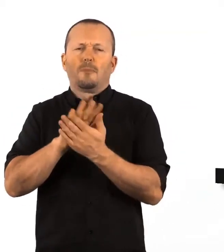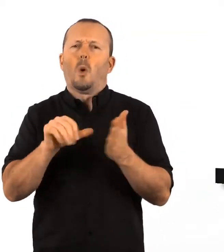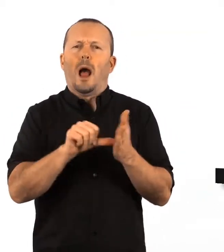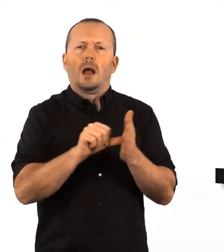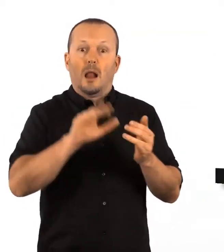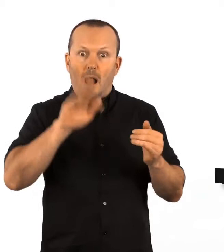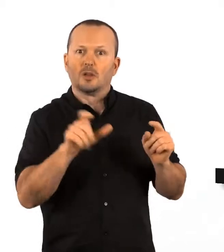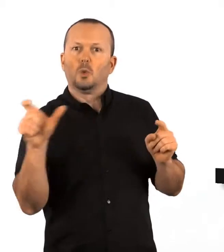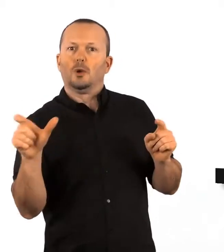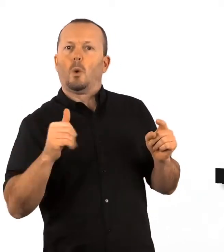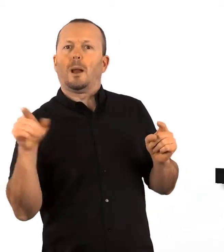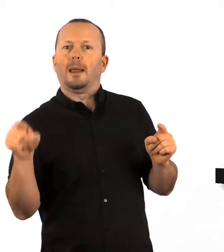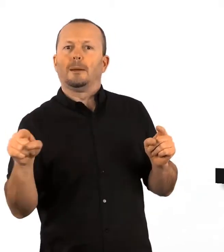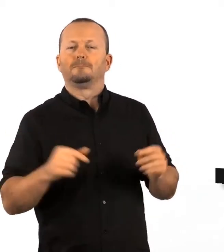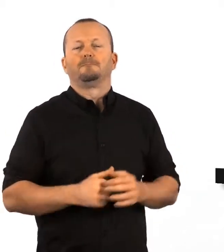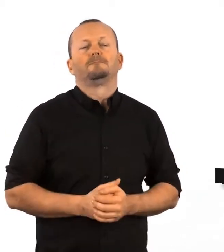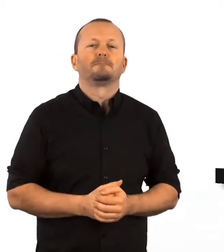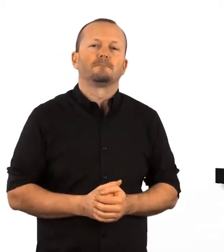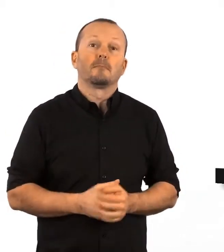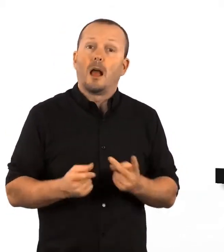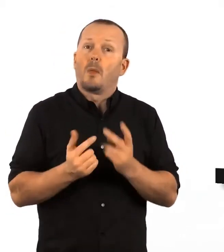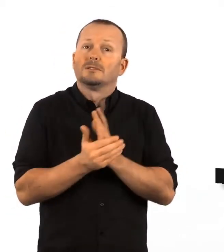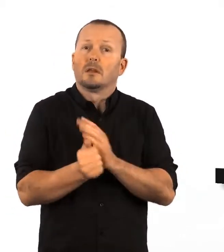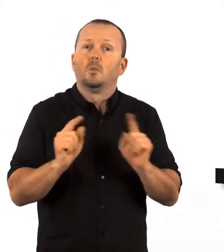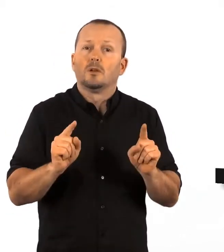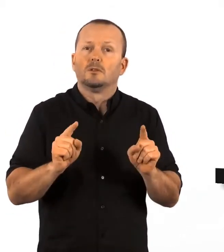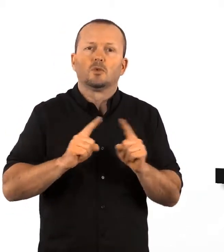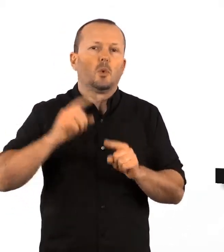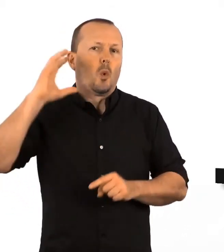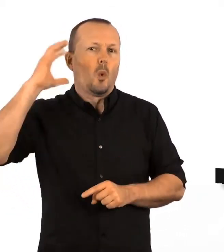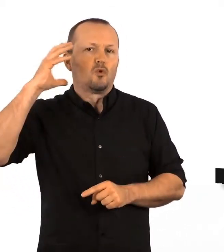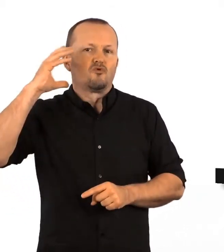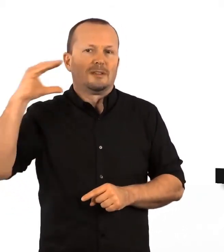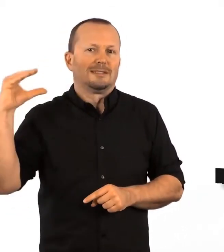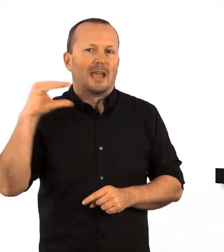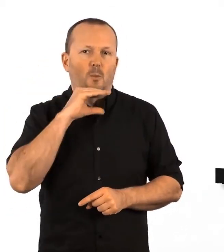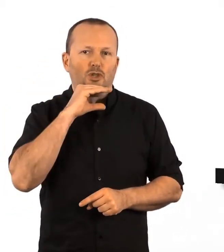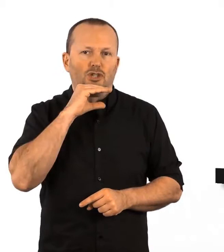An auditory sandwich is another one, so that if you say something like, ‘what do you